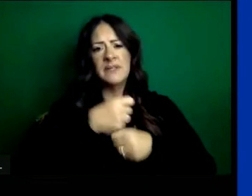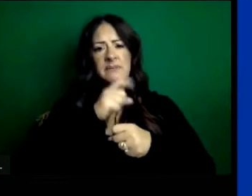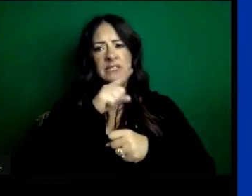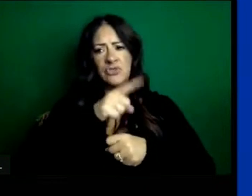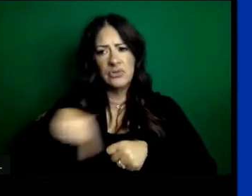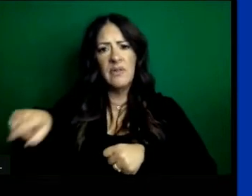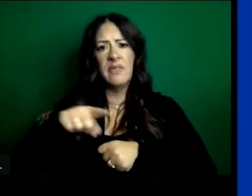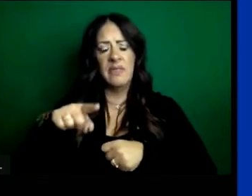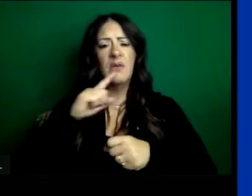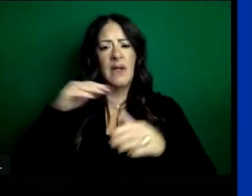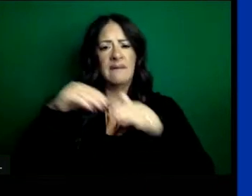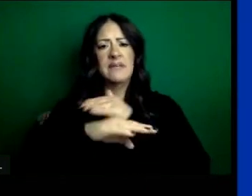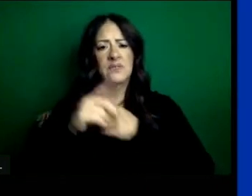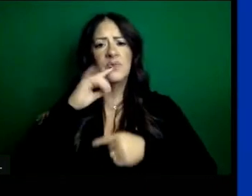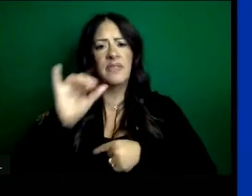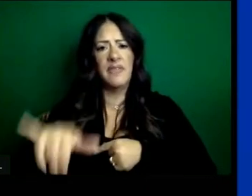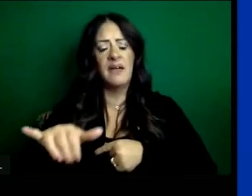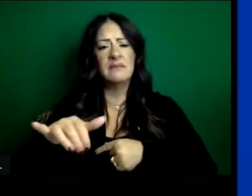HEALTH CARE SERVICES ACROSS THE